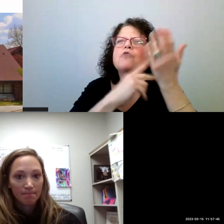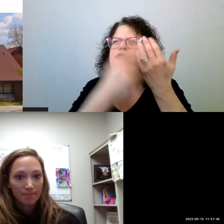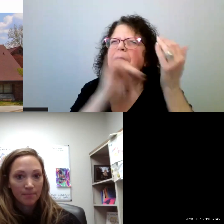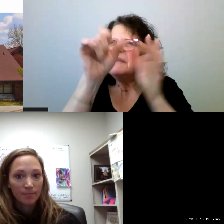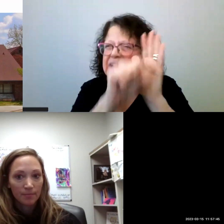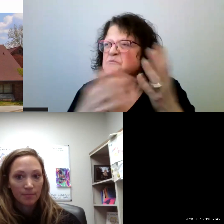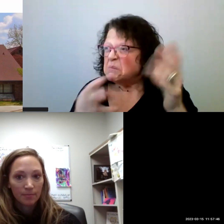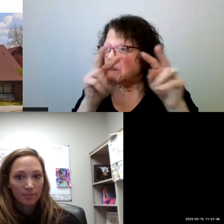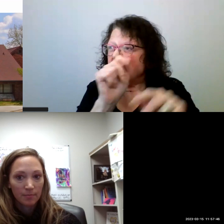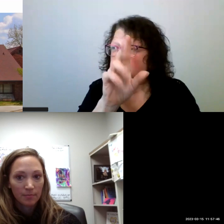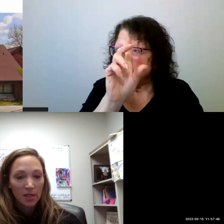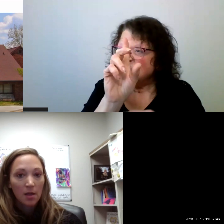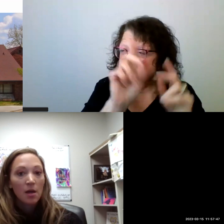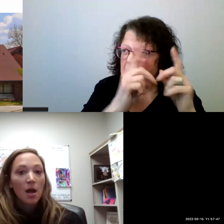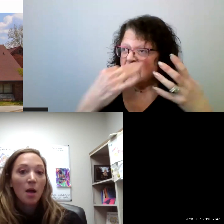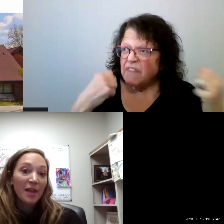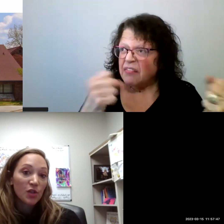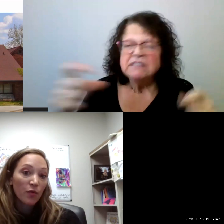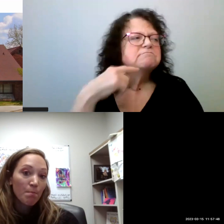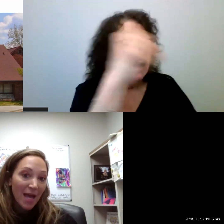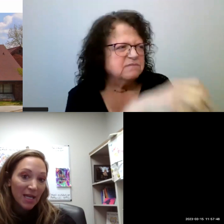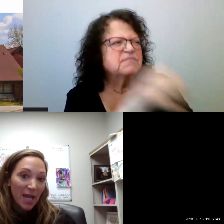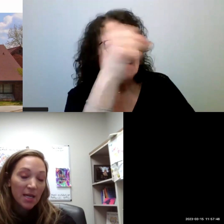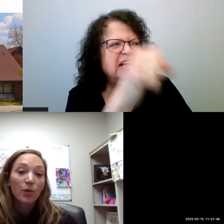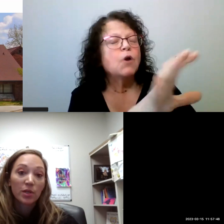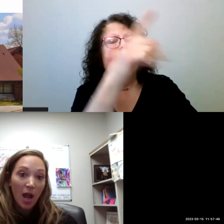go is the Department of Health? Lindsay Weaver: Sso for Medicaid, it would,